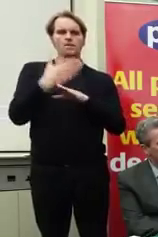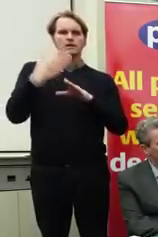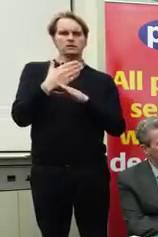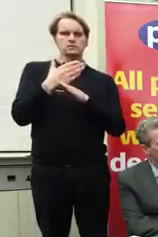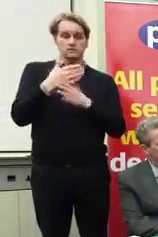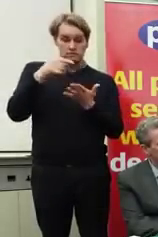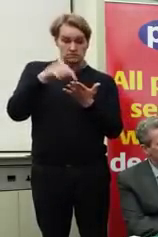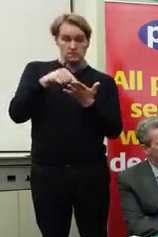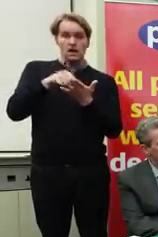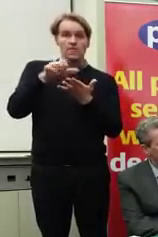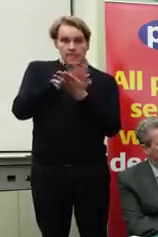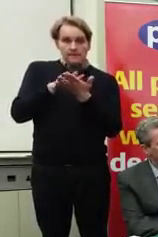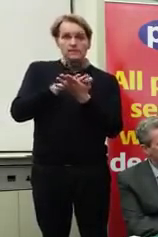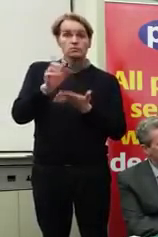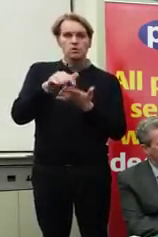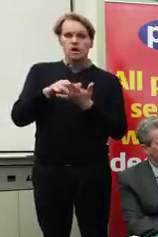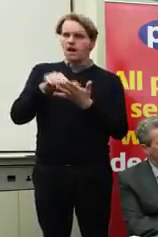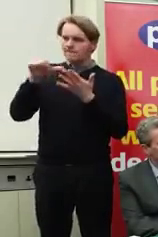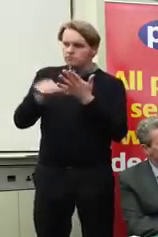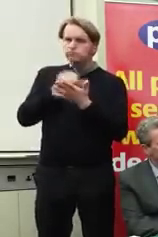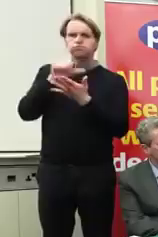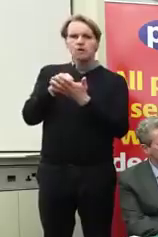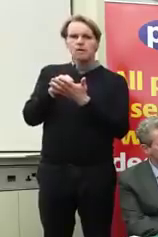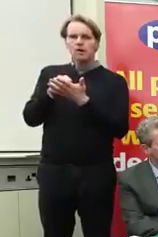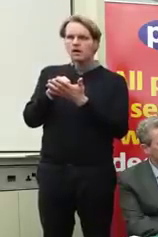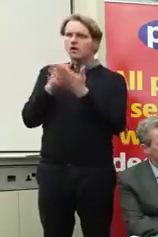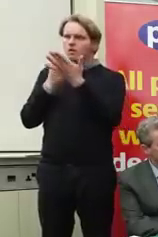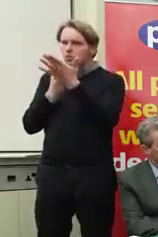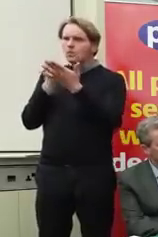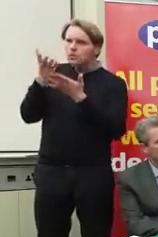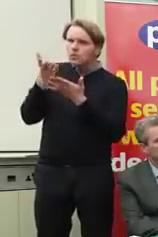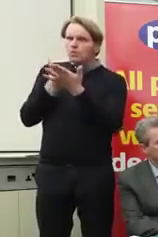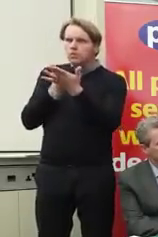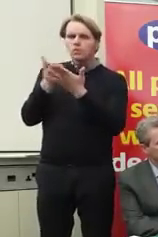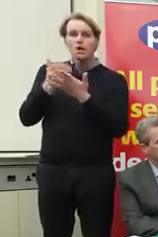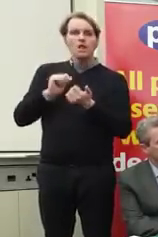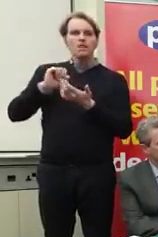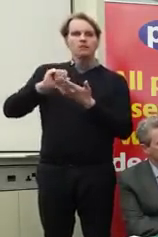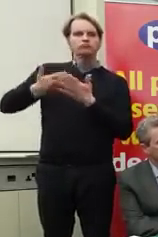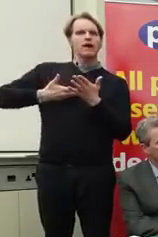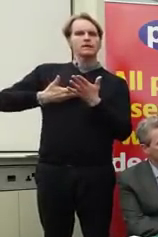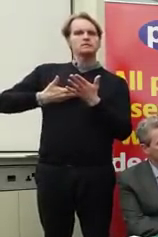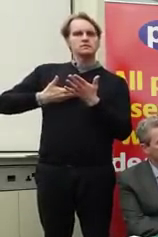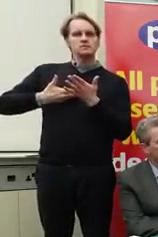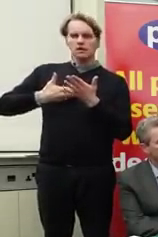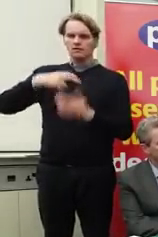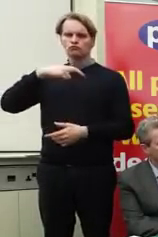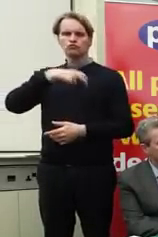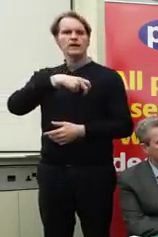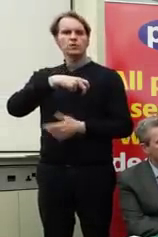there's proper free collective bargaining in this country. Restore trade union rights. Scrap the Trade Union Act that the Tories introduced specifically to